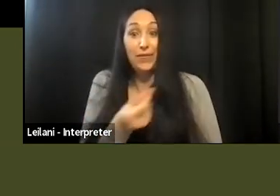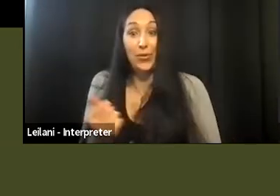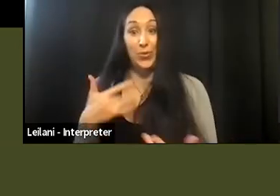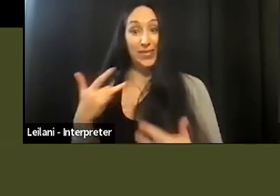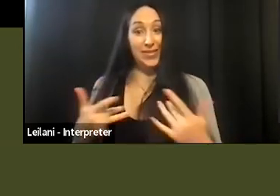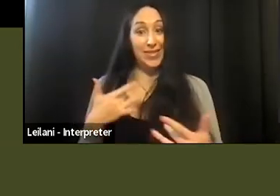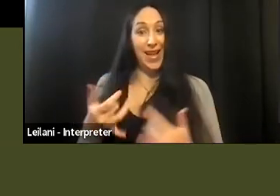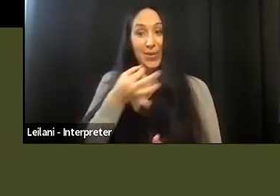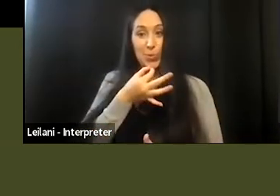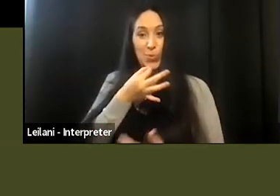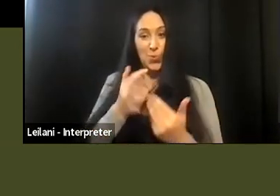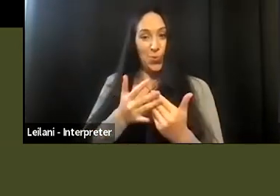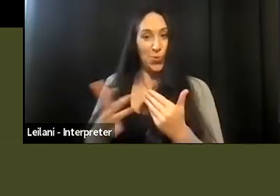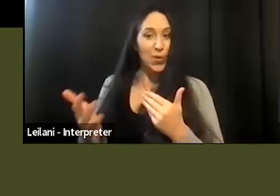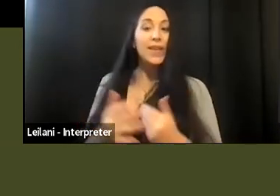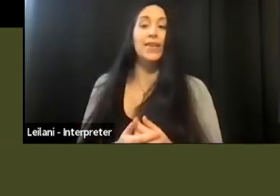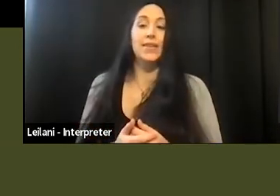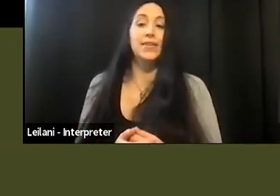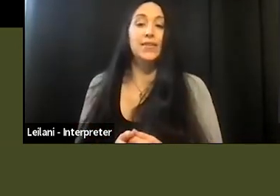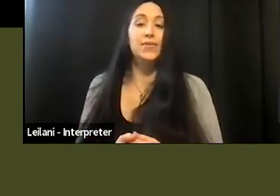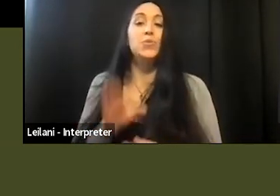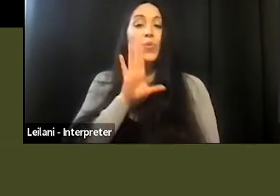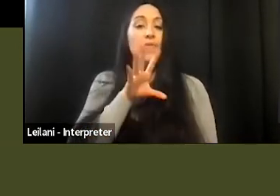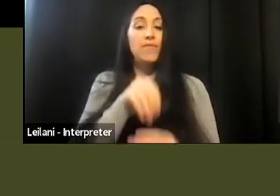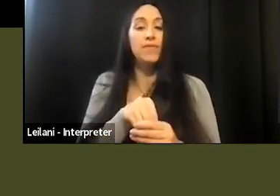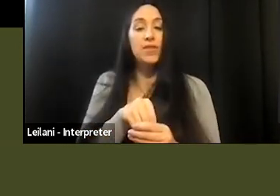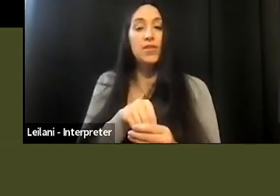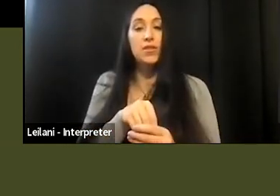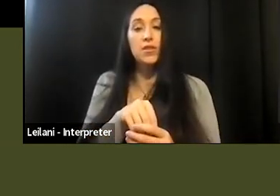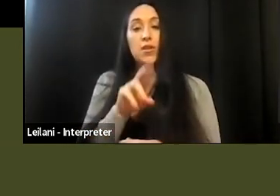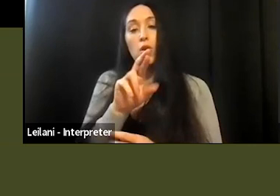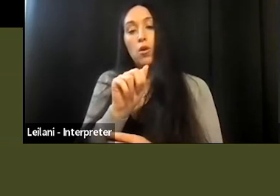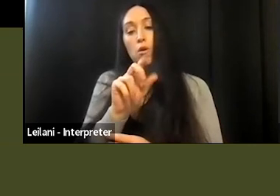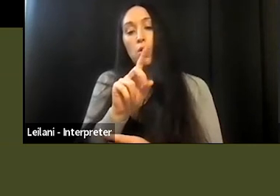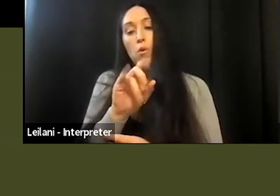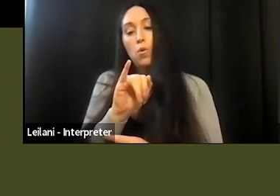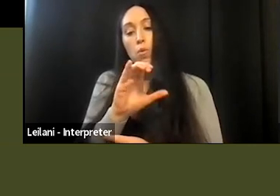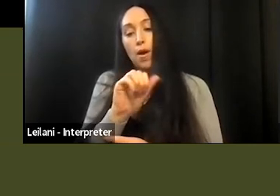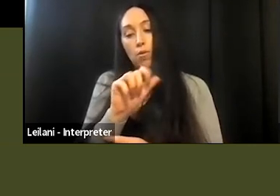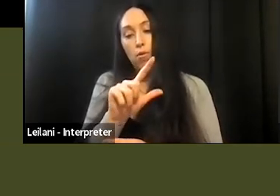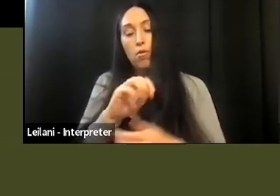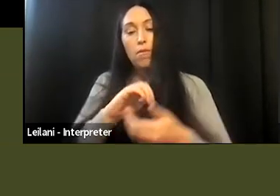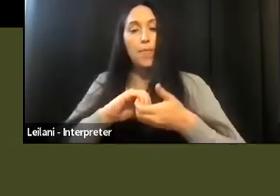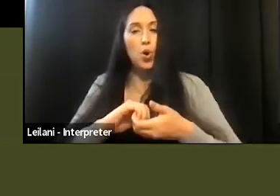We will be participating in Radical Partners' 10 Days of Connection, which is from May 1st to May 10th.